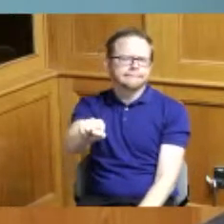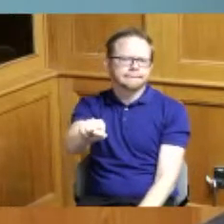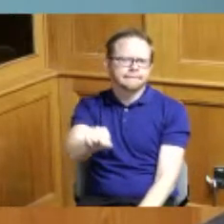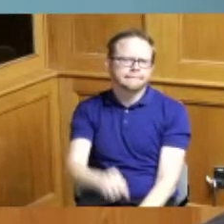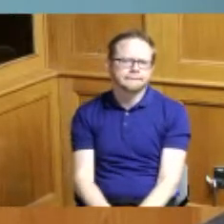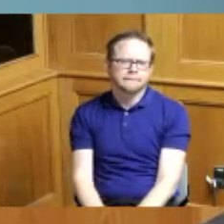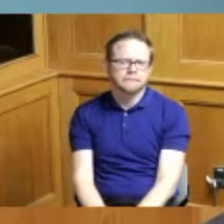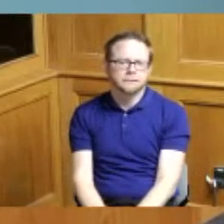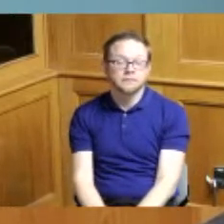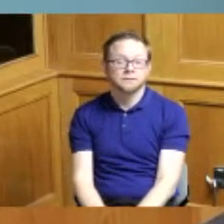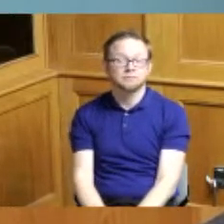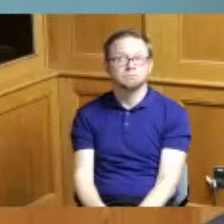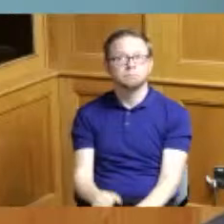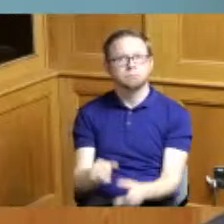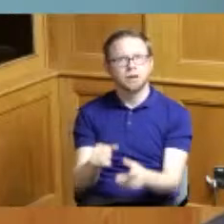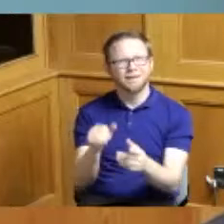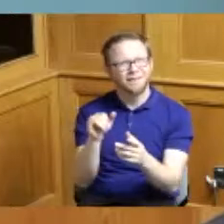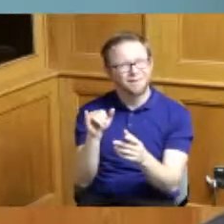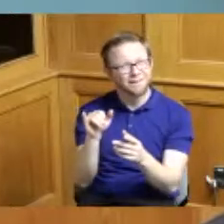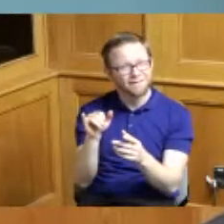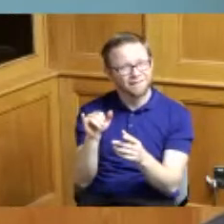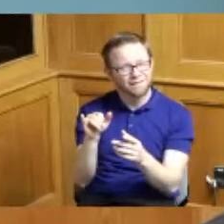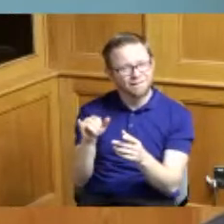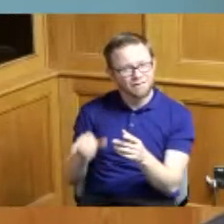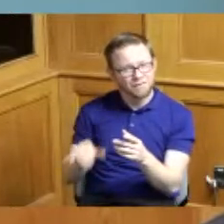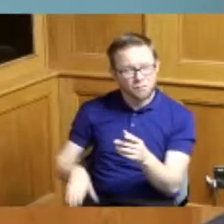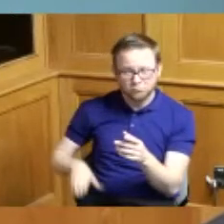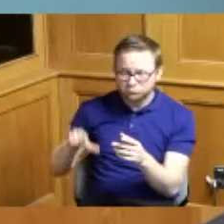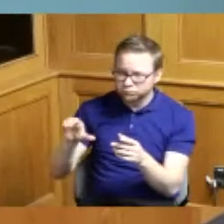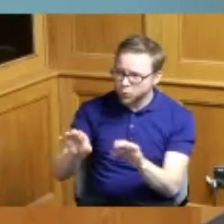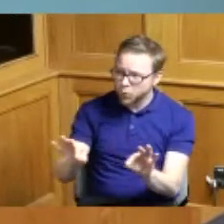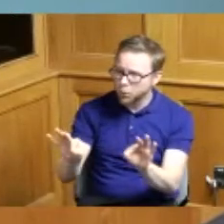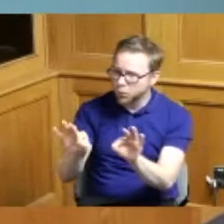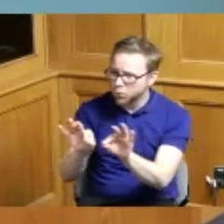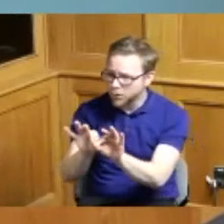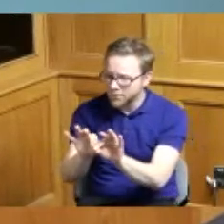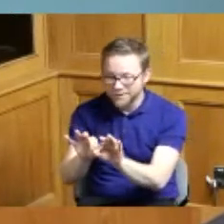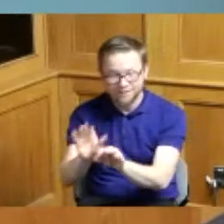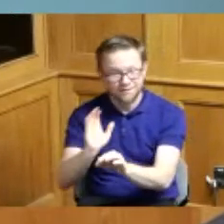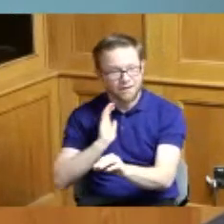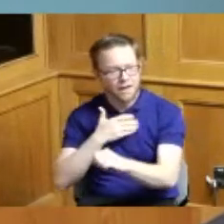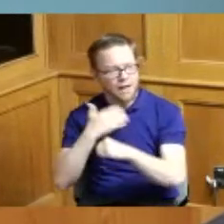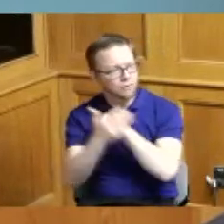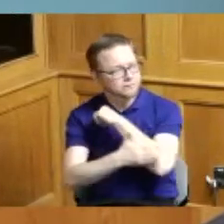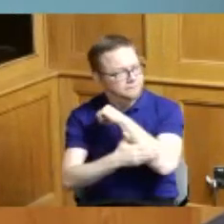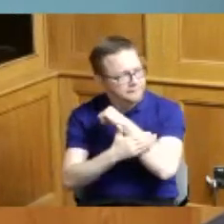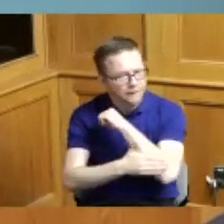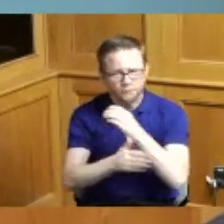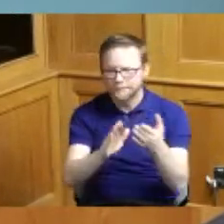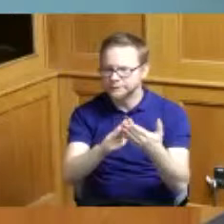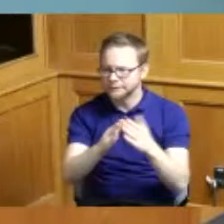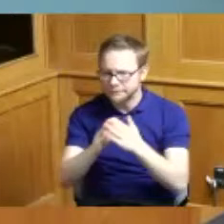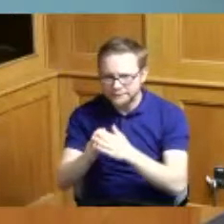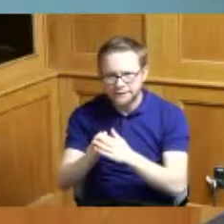the question is is it worth worth it to expose our county our city our region to the world for